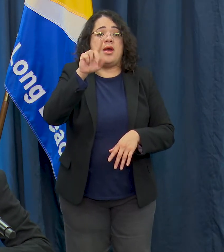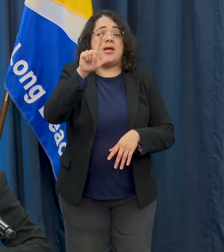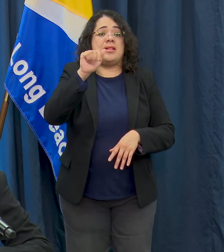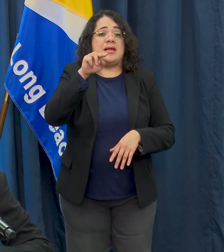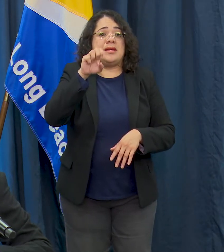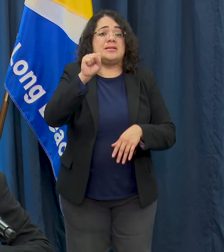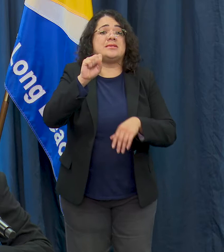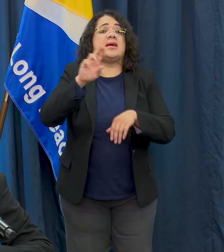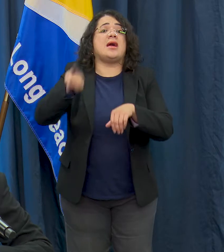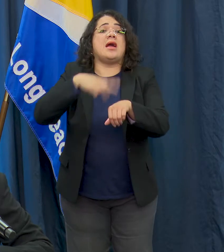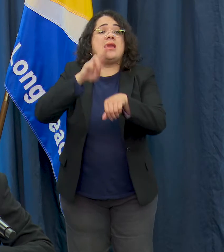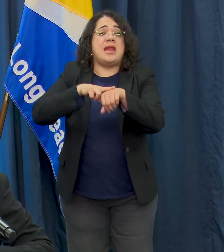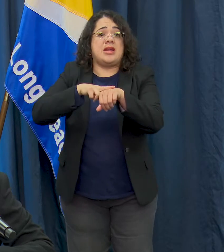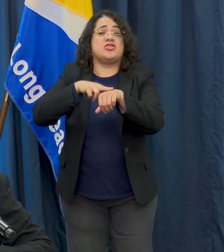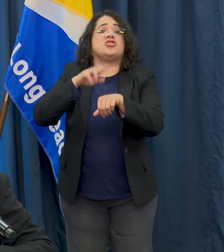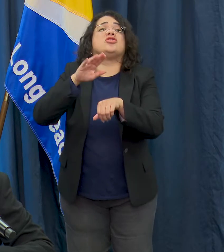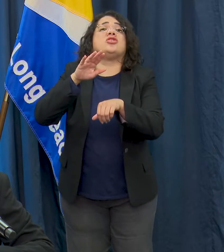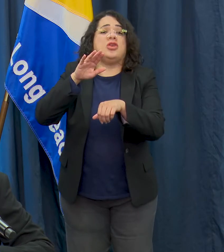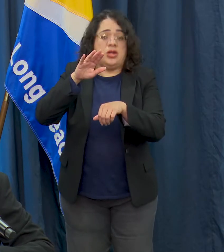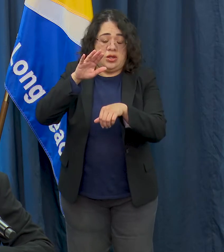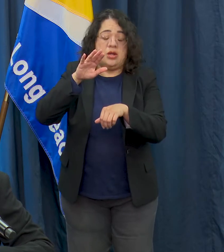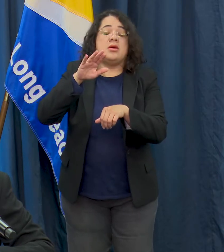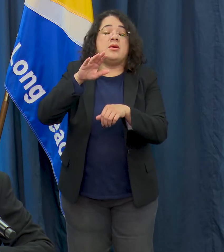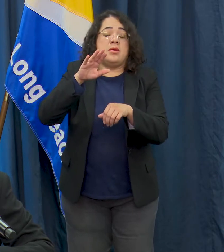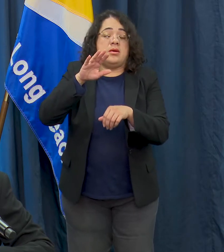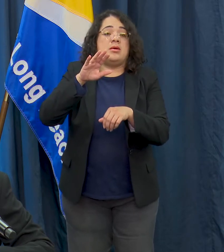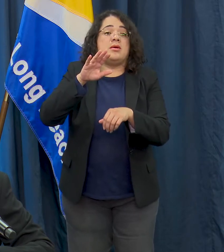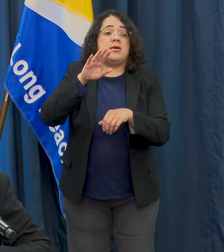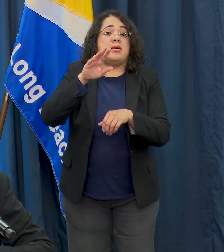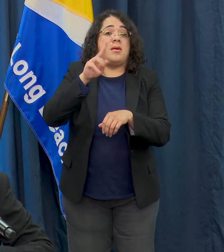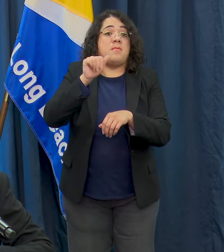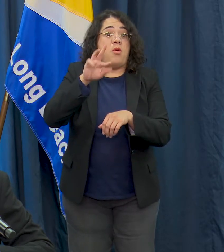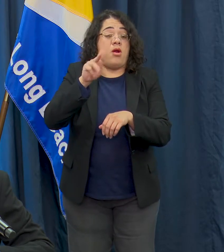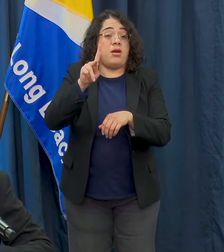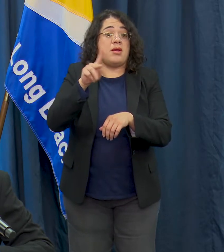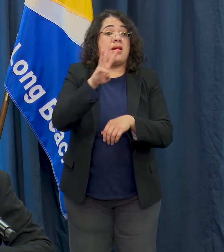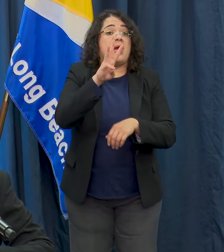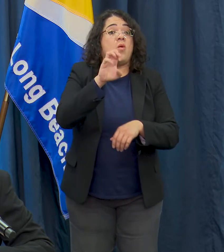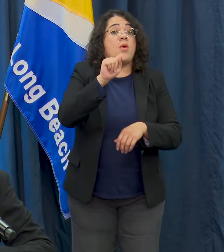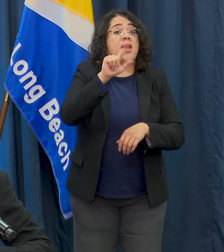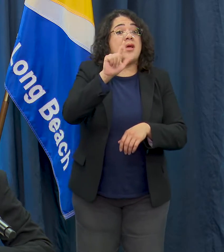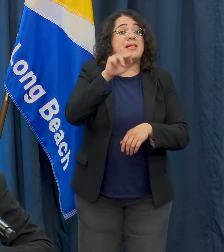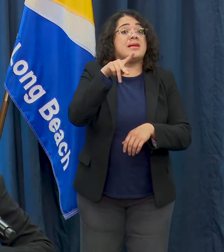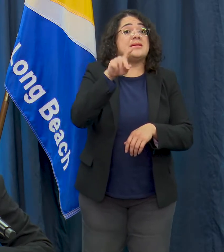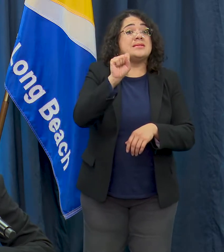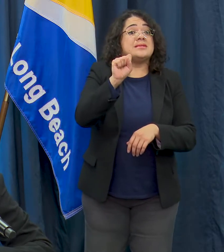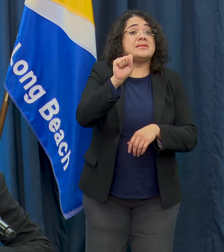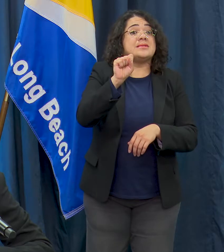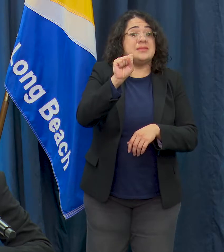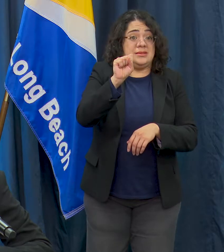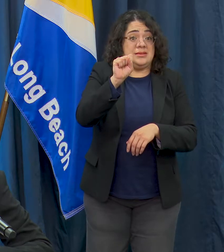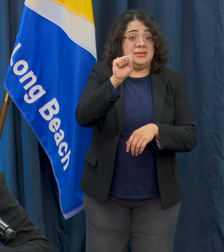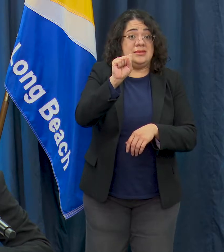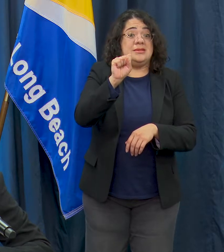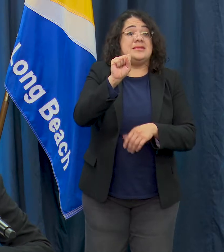many of our our golf courses across the city. We have seen and we saw an increase